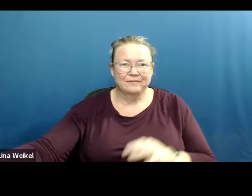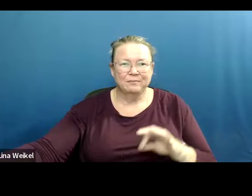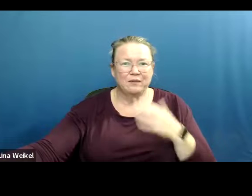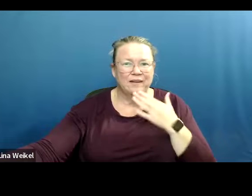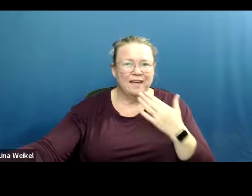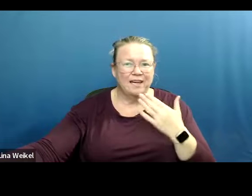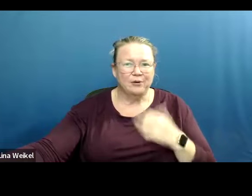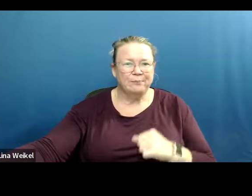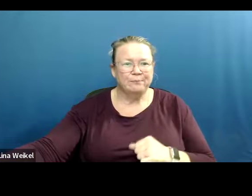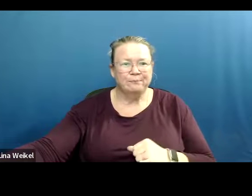Harm (He/Him): perfect. Thank you.